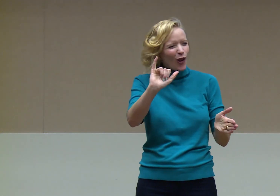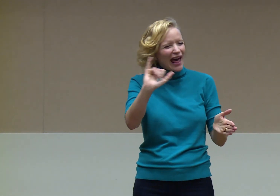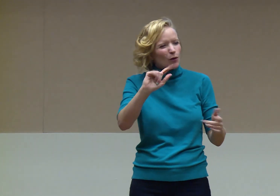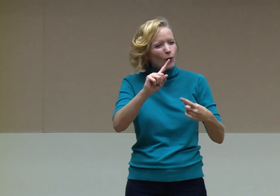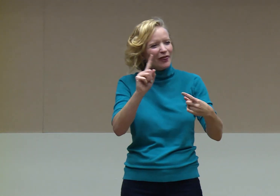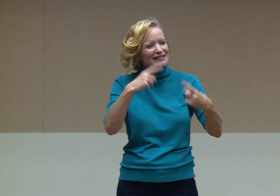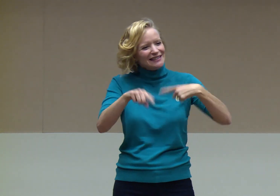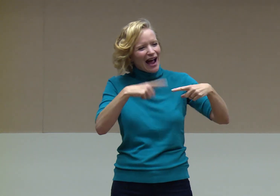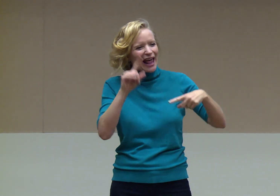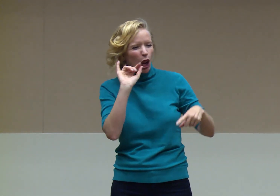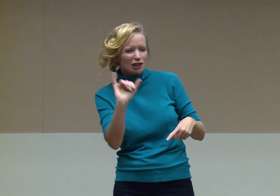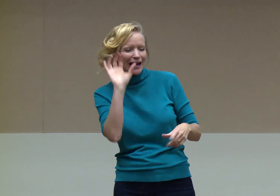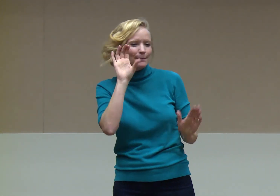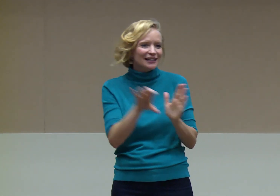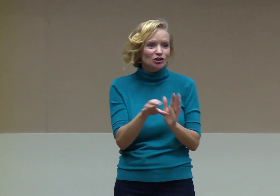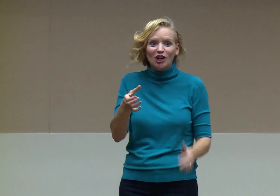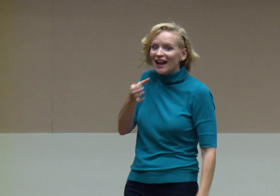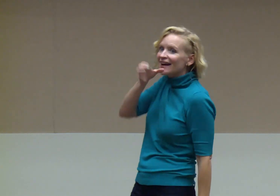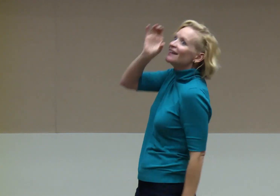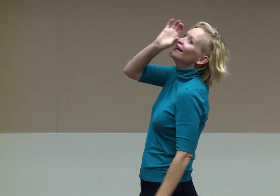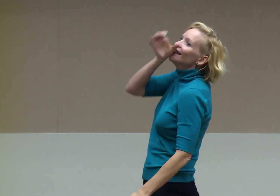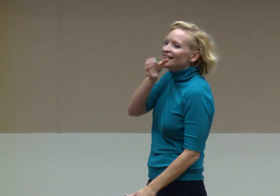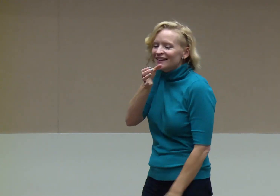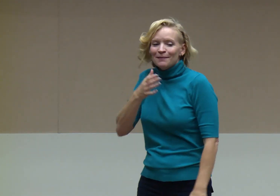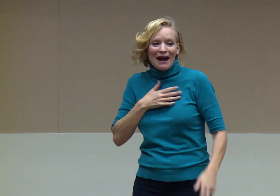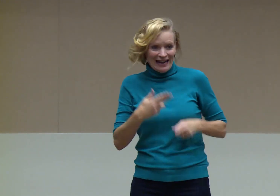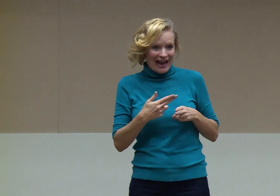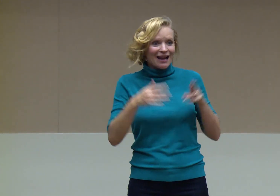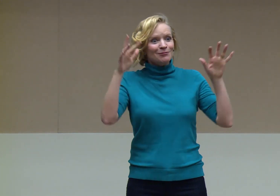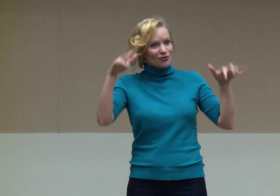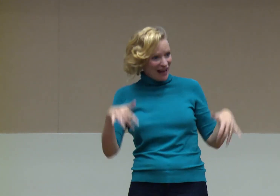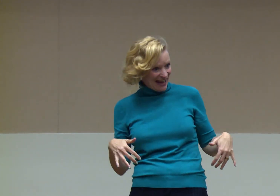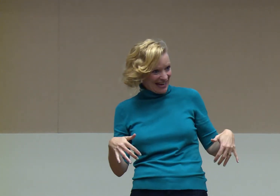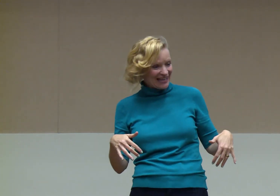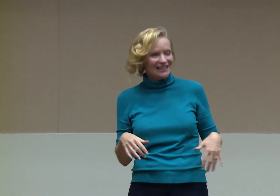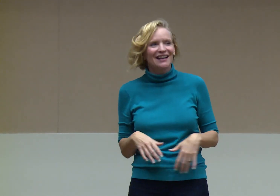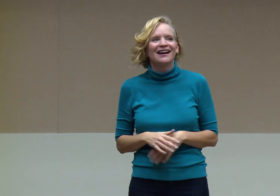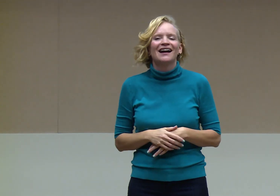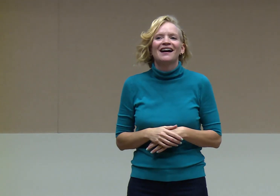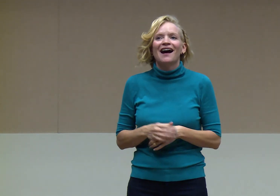I was interested in identity. You know, iconicity--